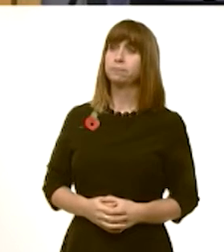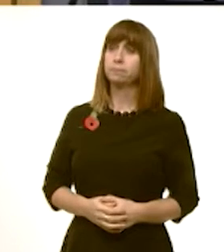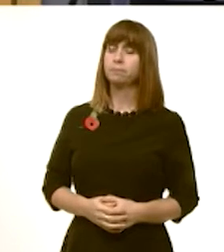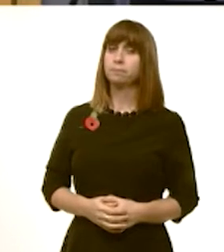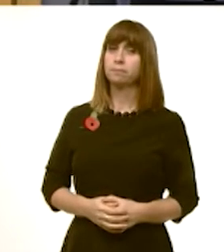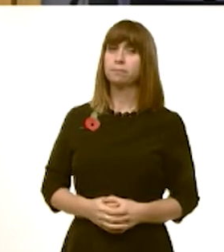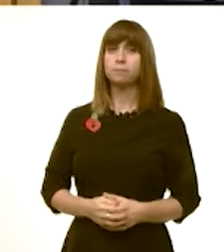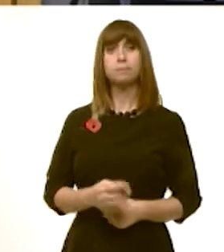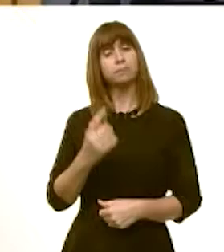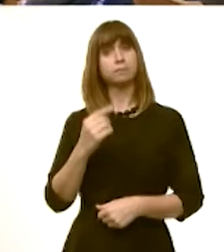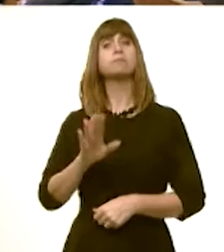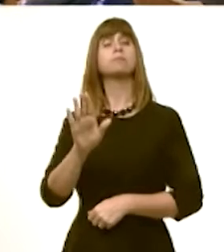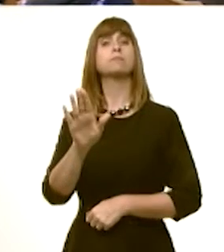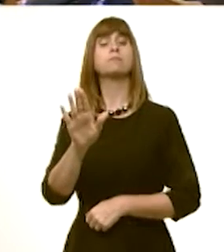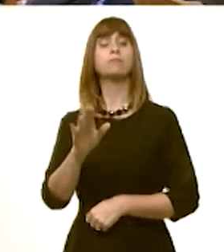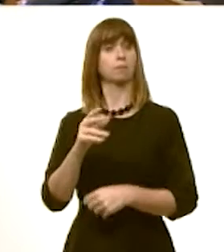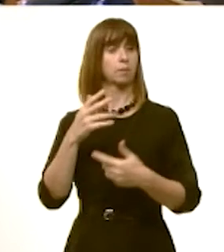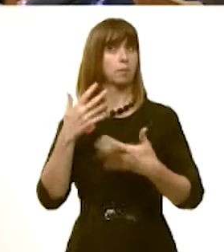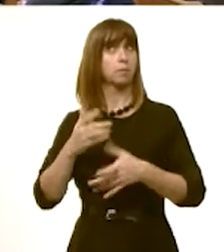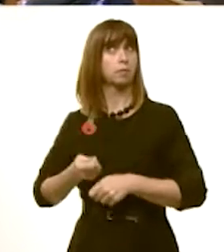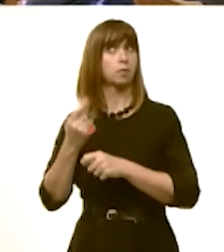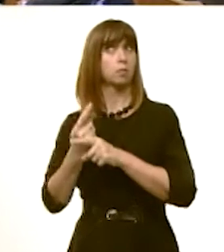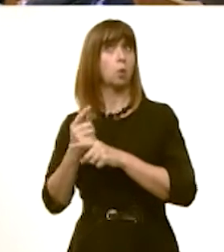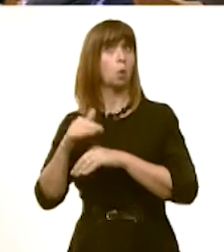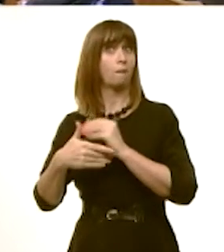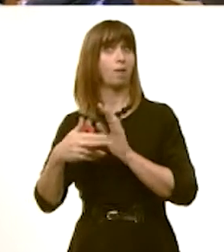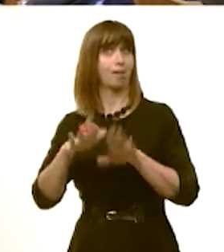Russell George: First Minister, weíve heard mention of National Museum Wales, but can